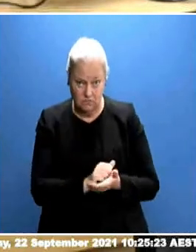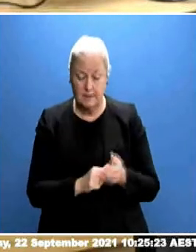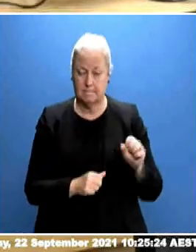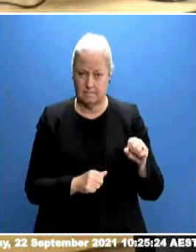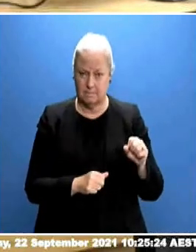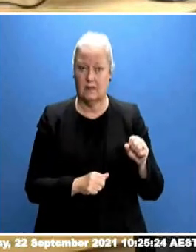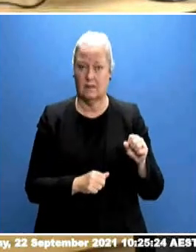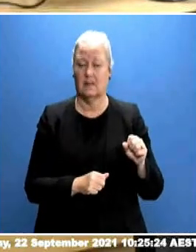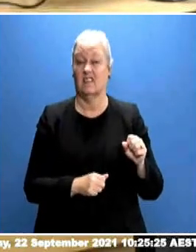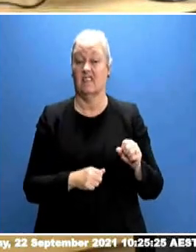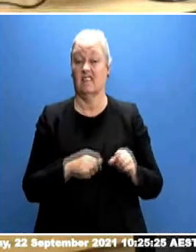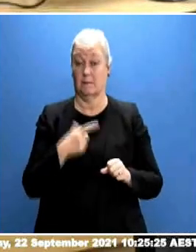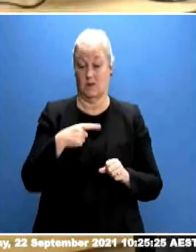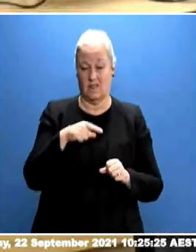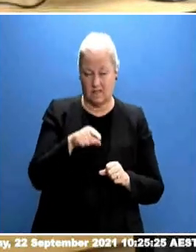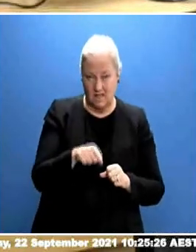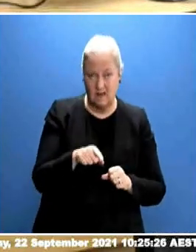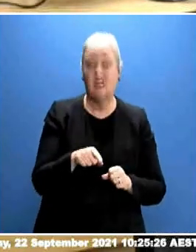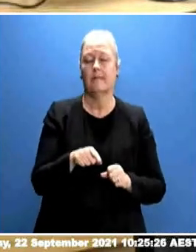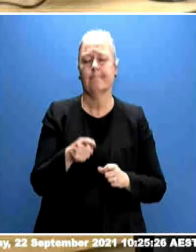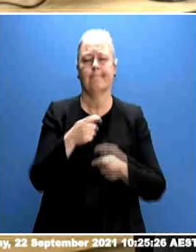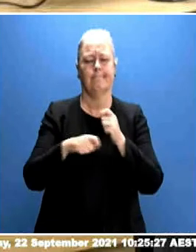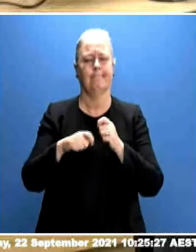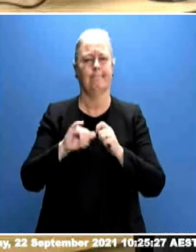And as a result he suffered an acquired brain injury? Yes.